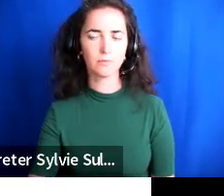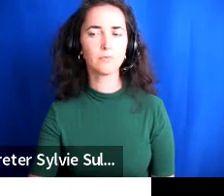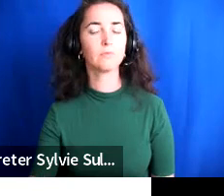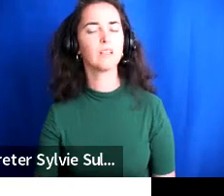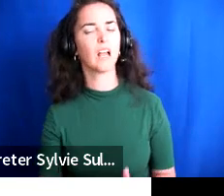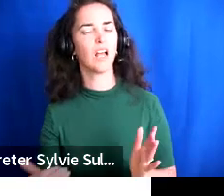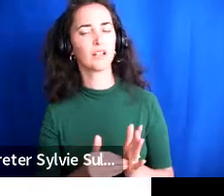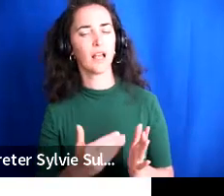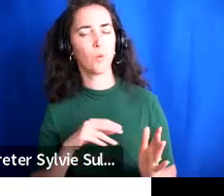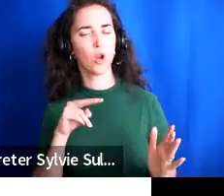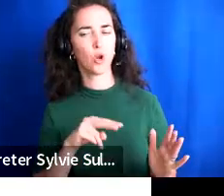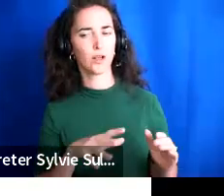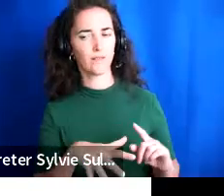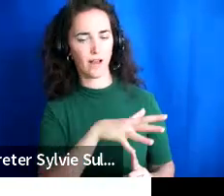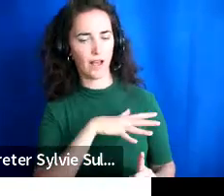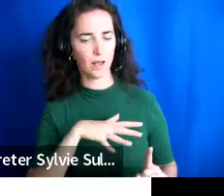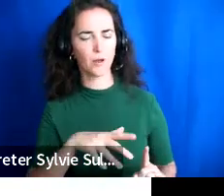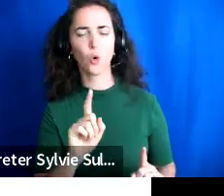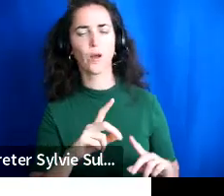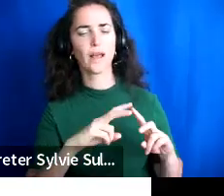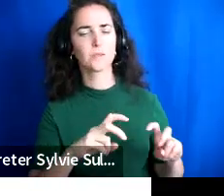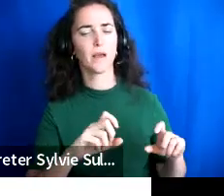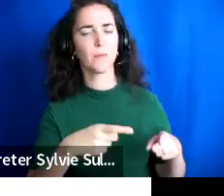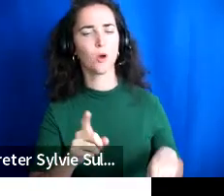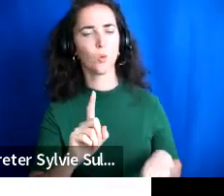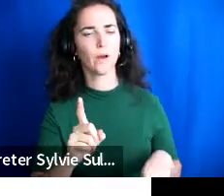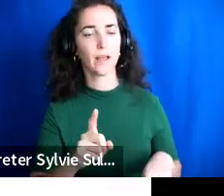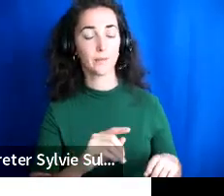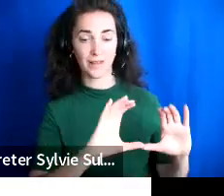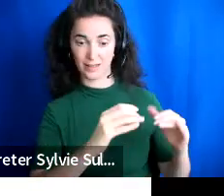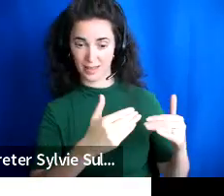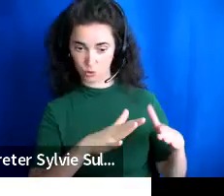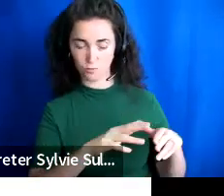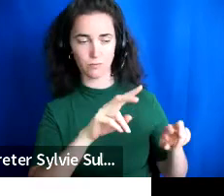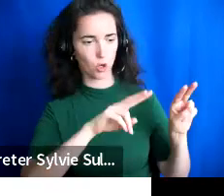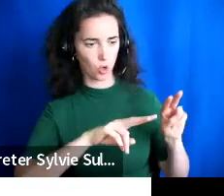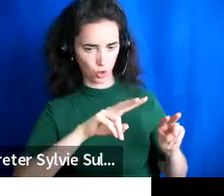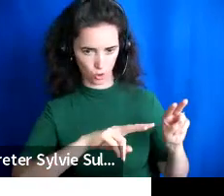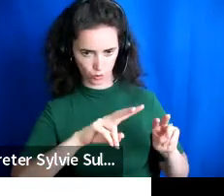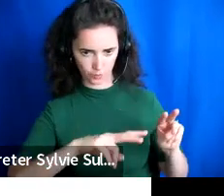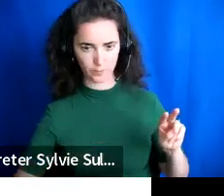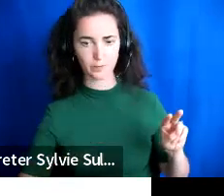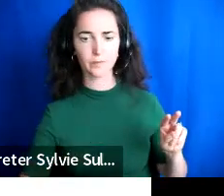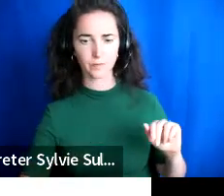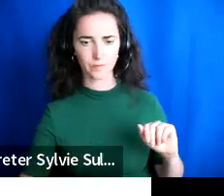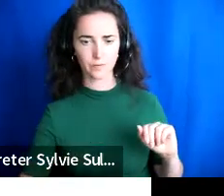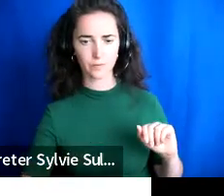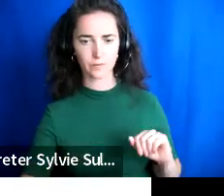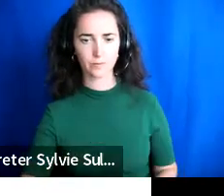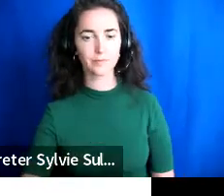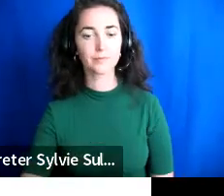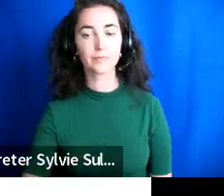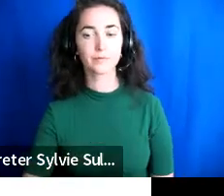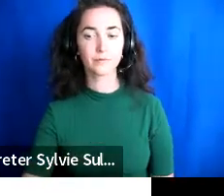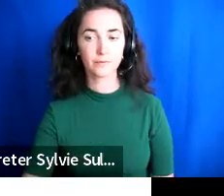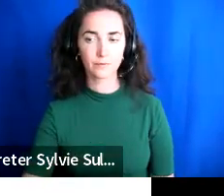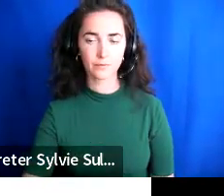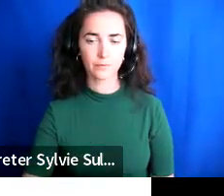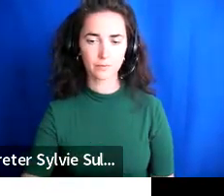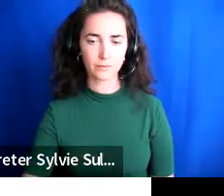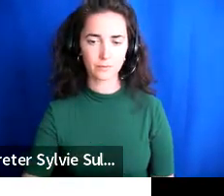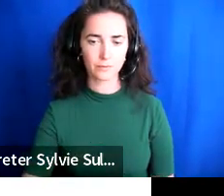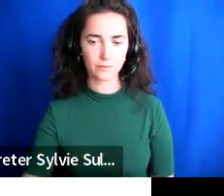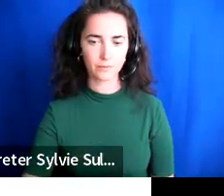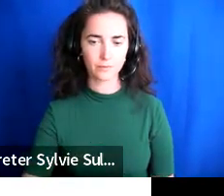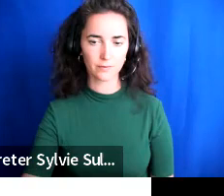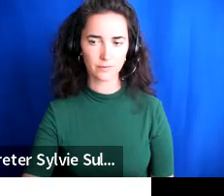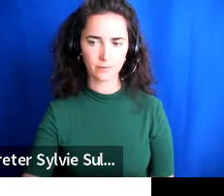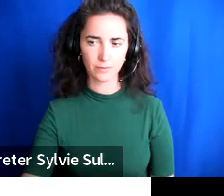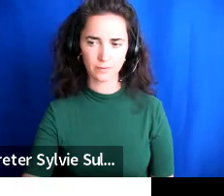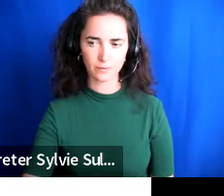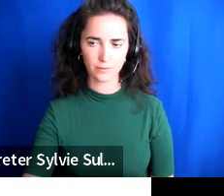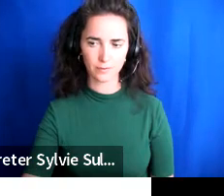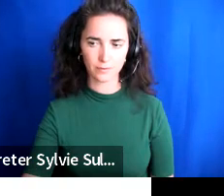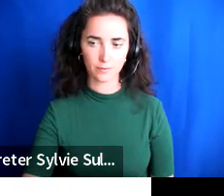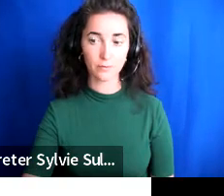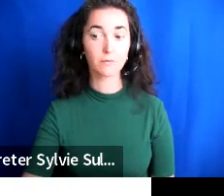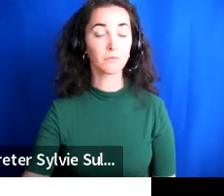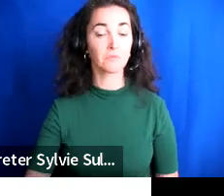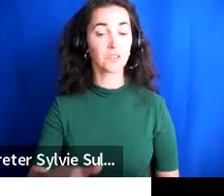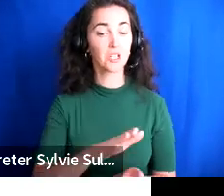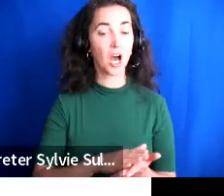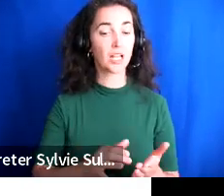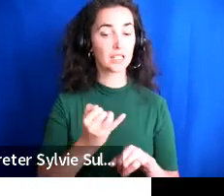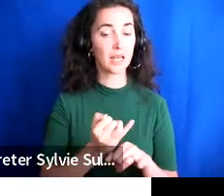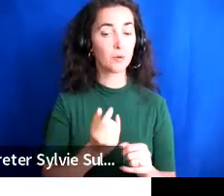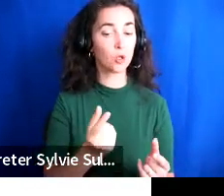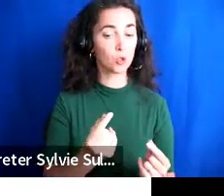Assassin. The classrooms get to see things that call campuses can do is before the semester begins.